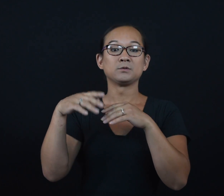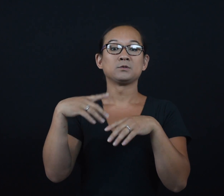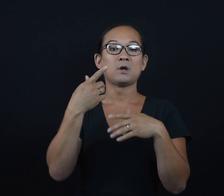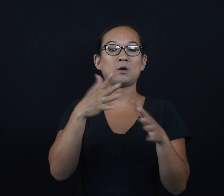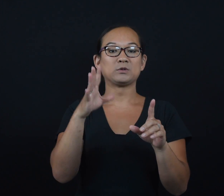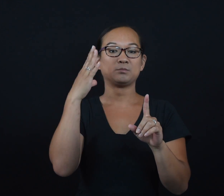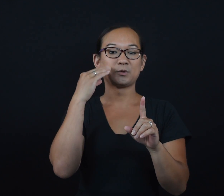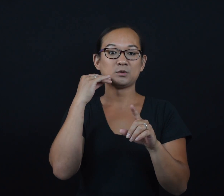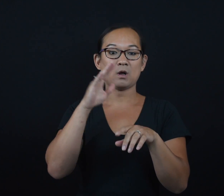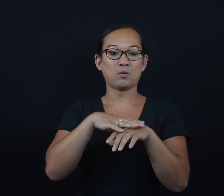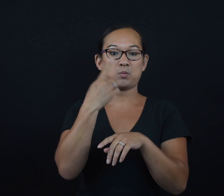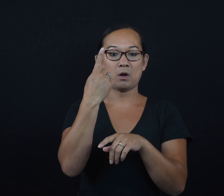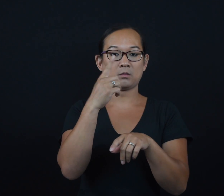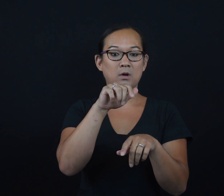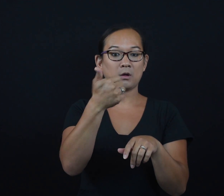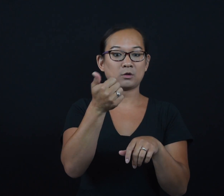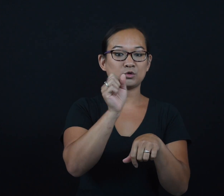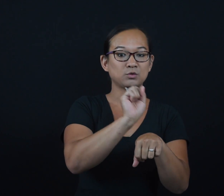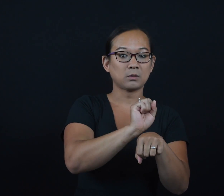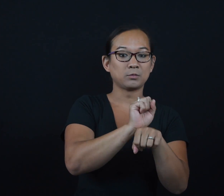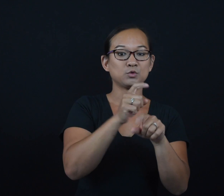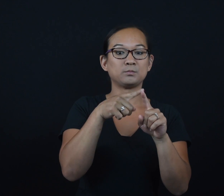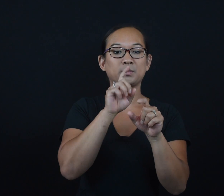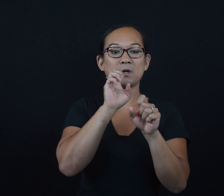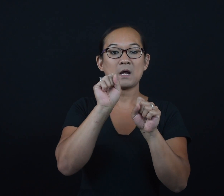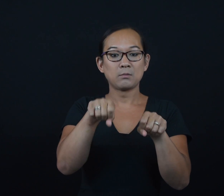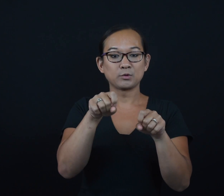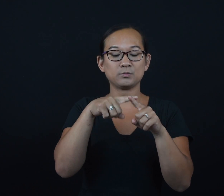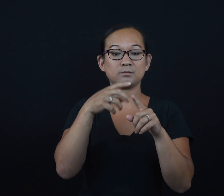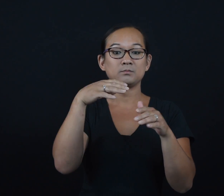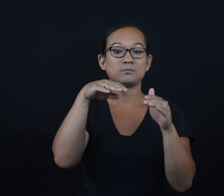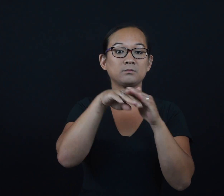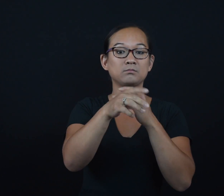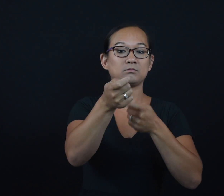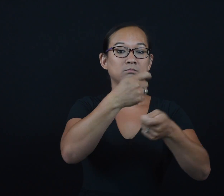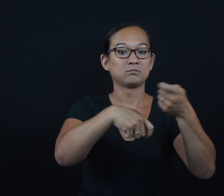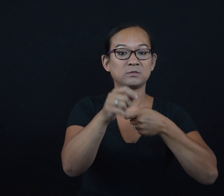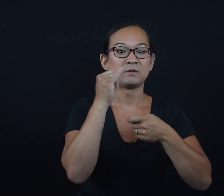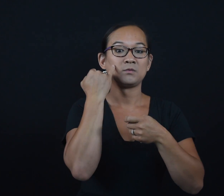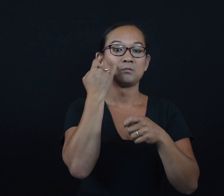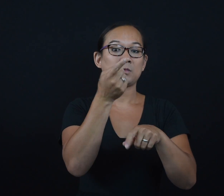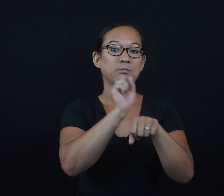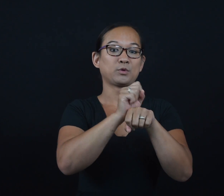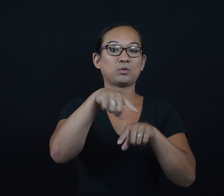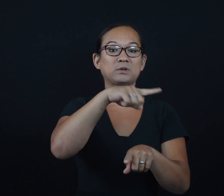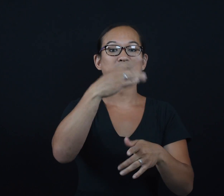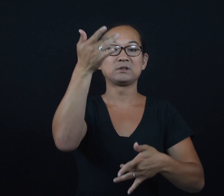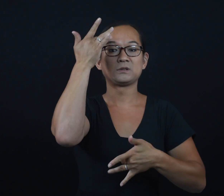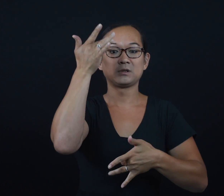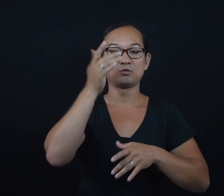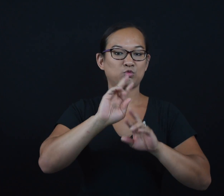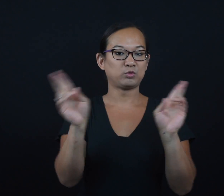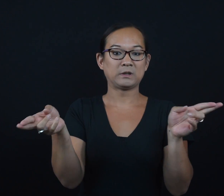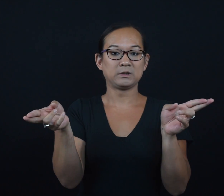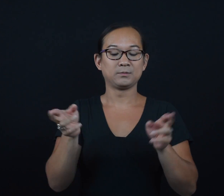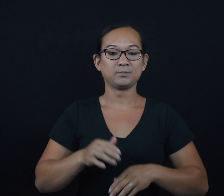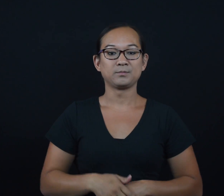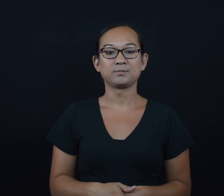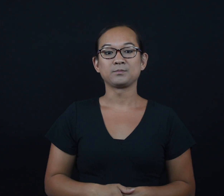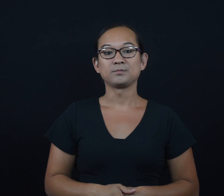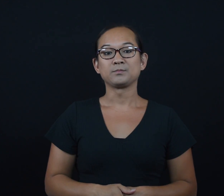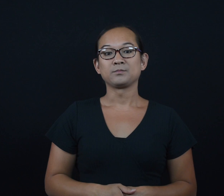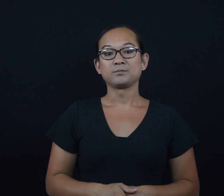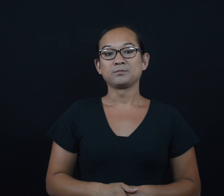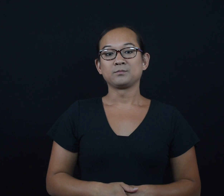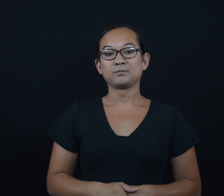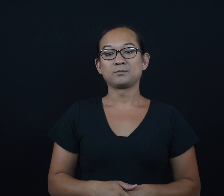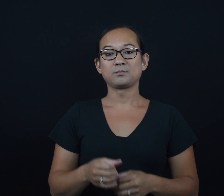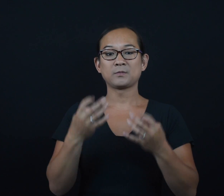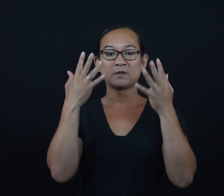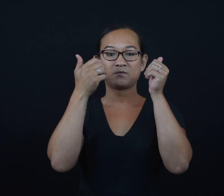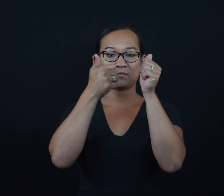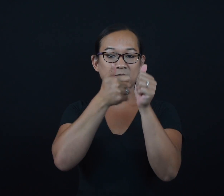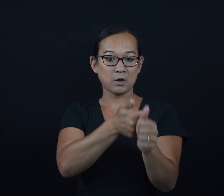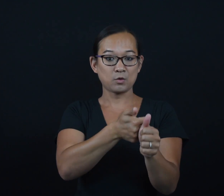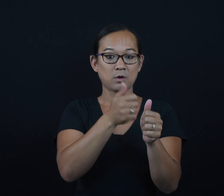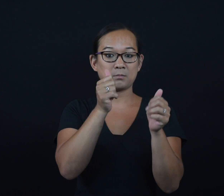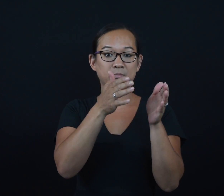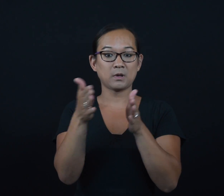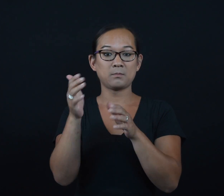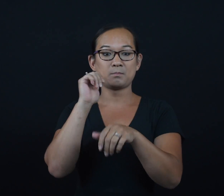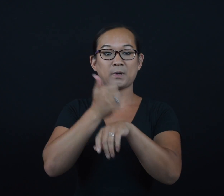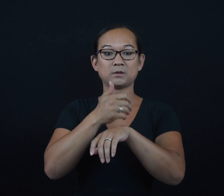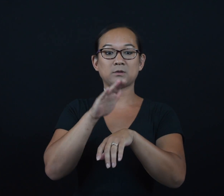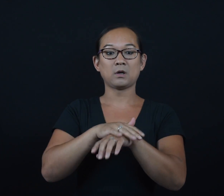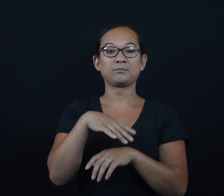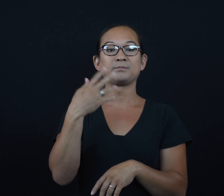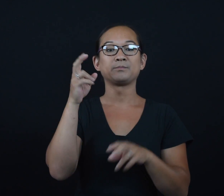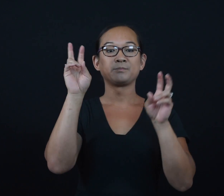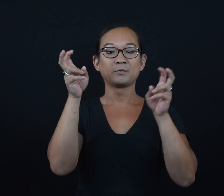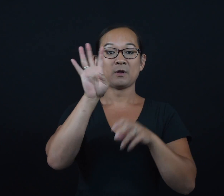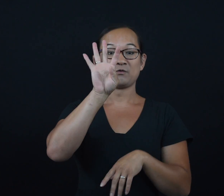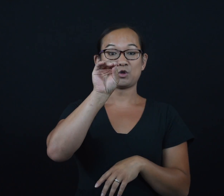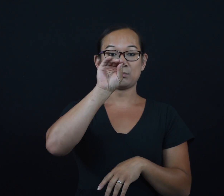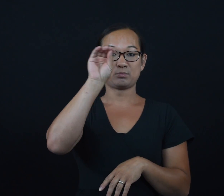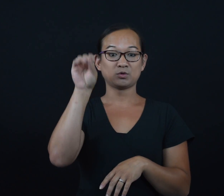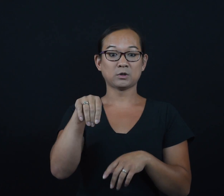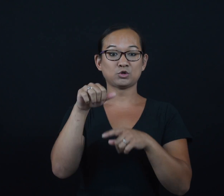in in case employees became sick. Many followed a plan based on the “40% Drill,”